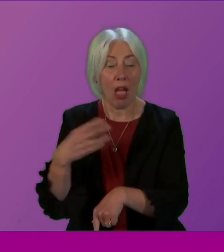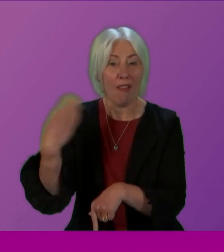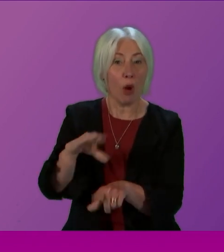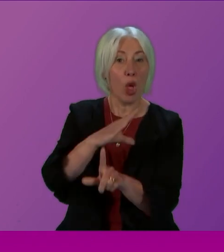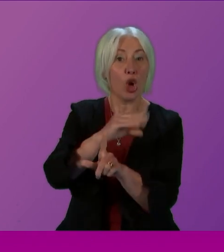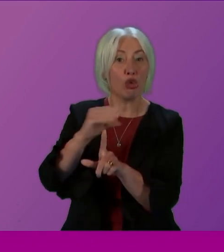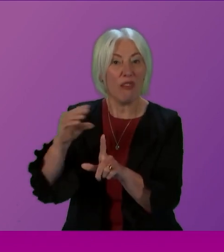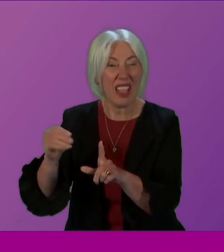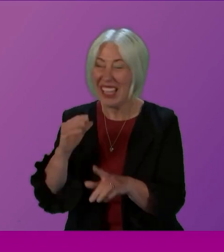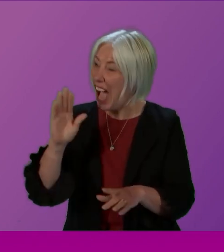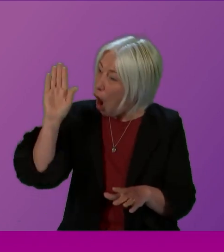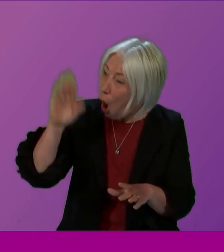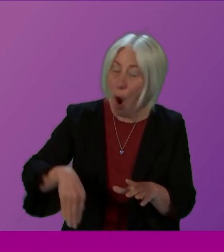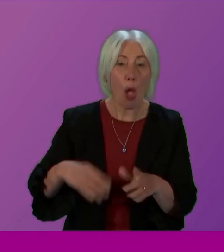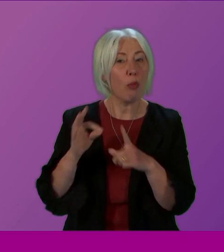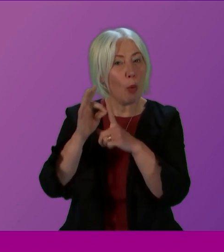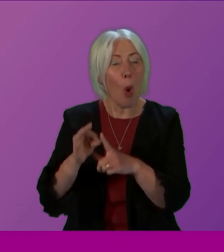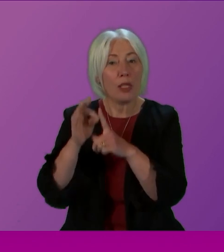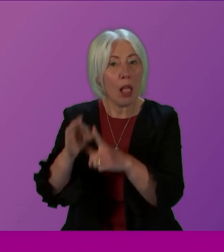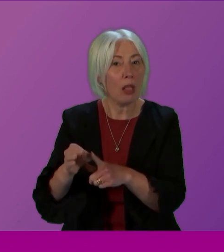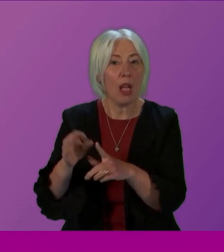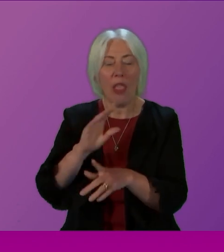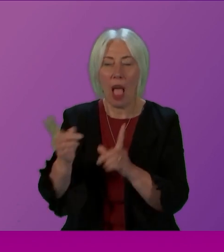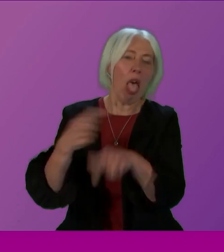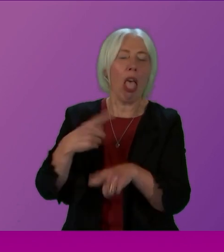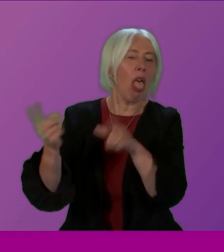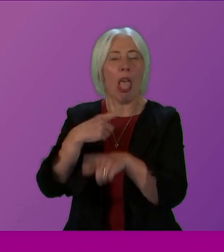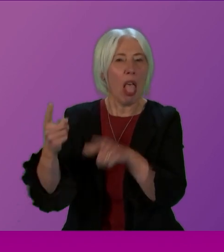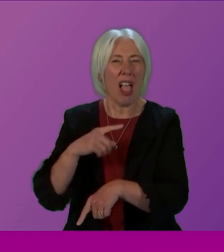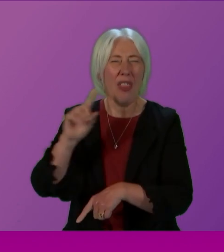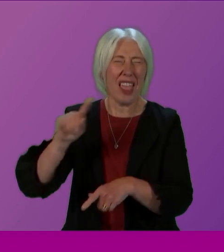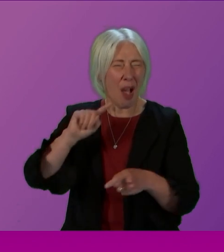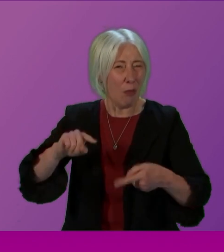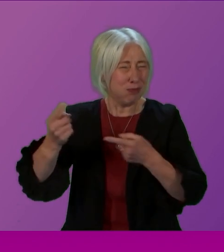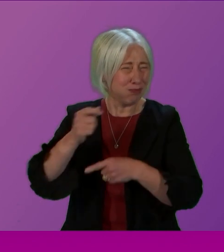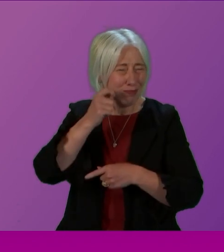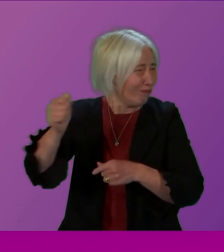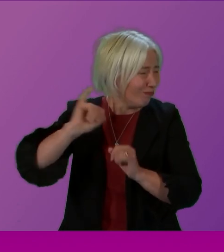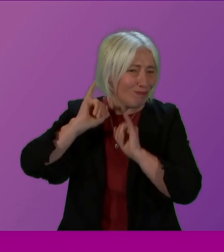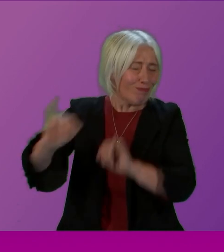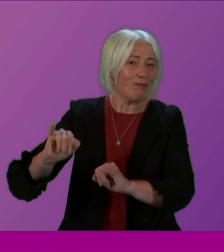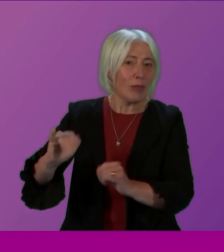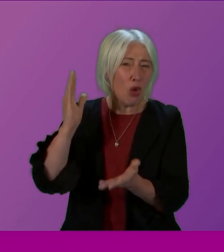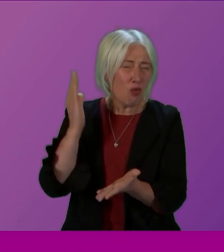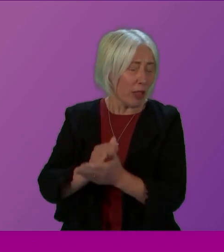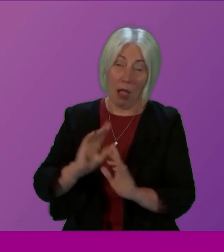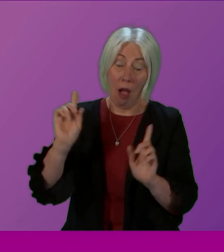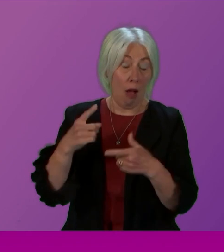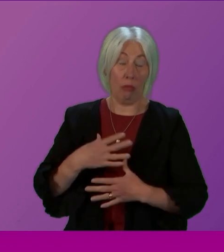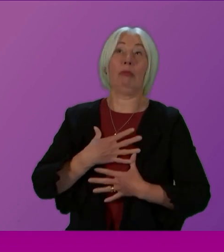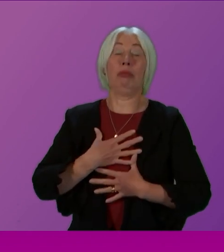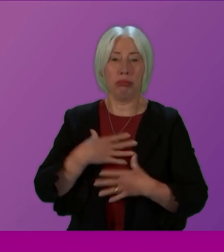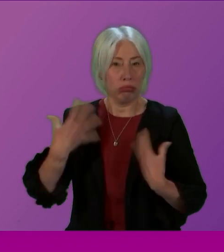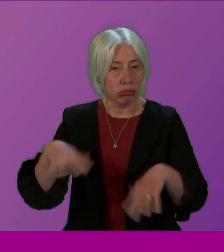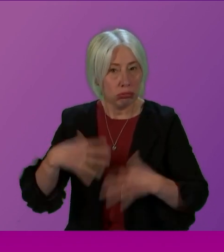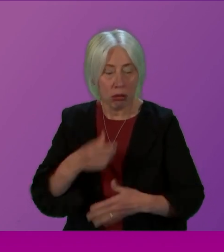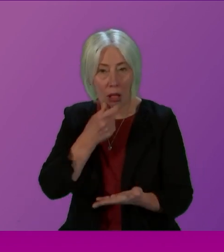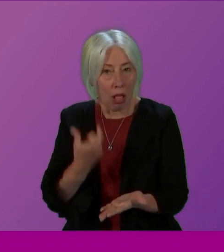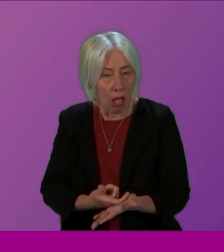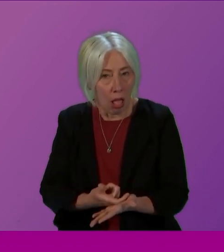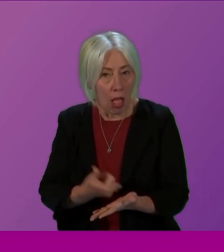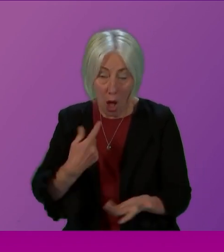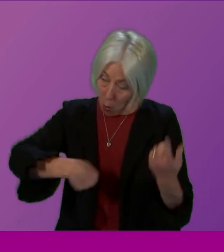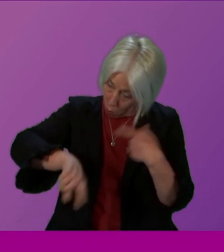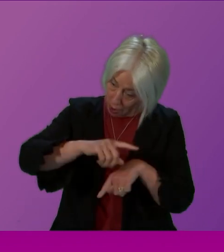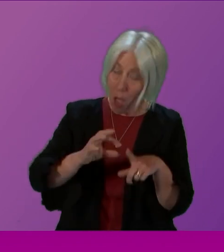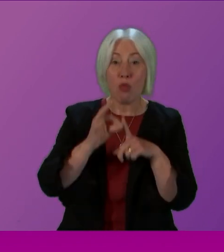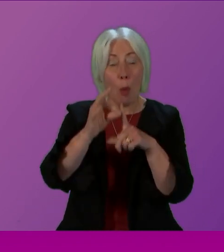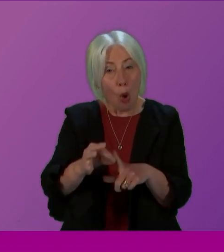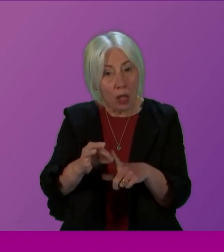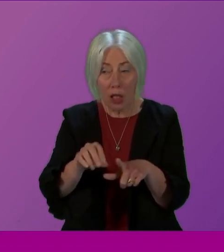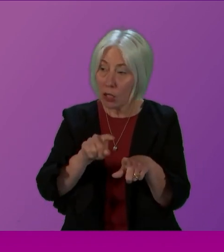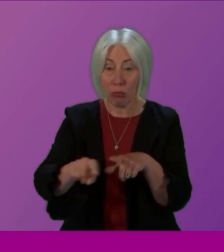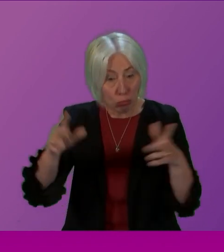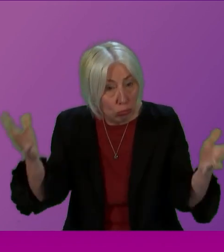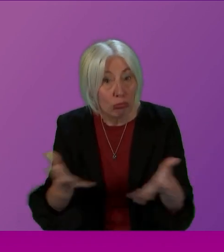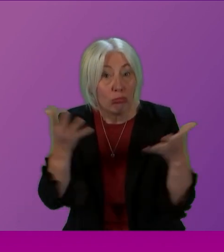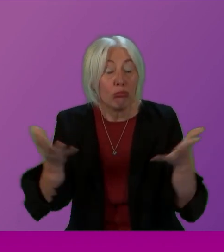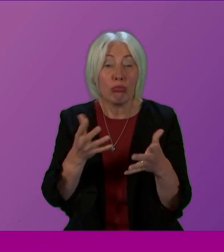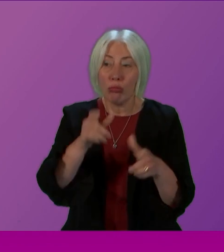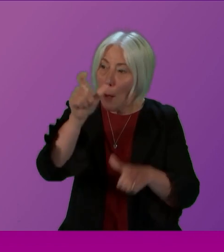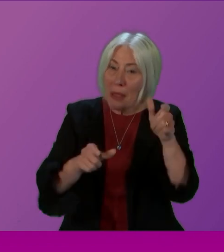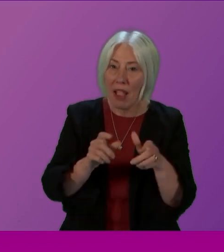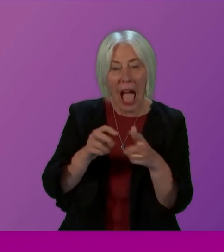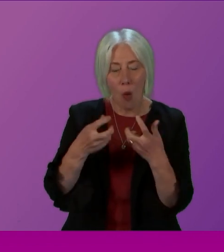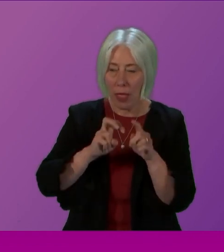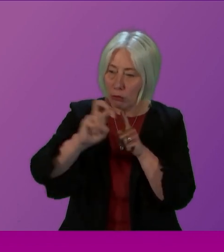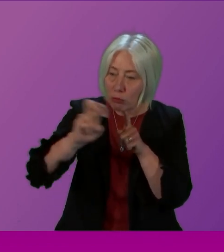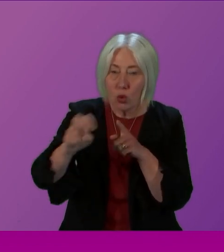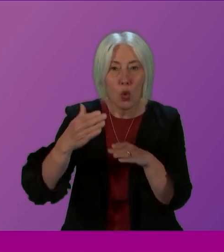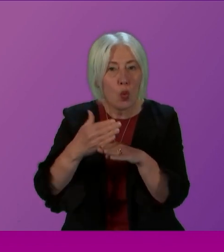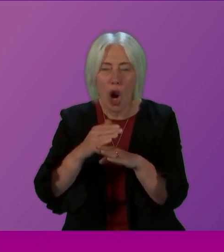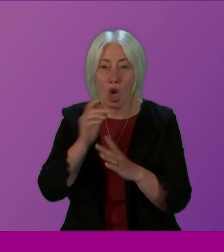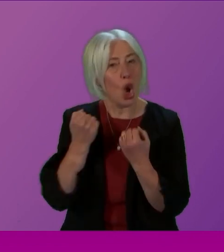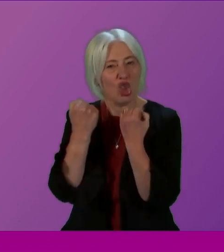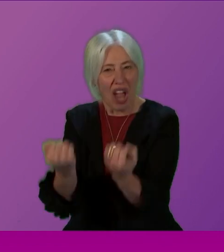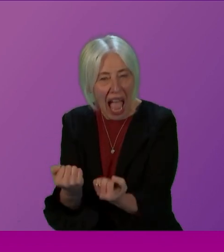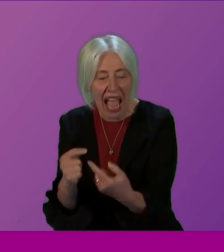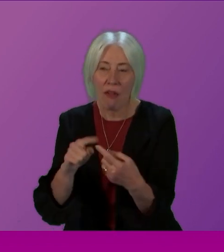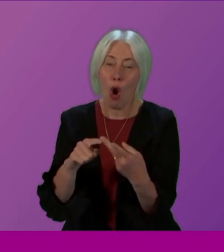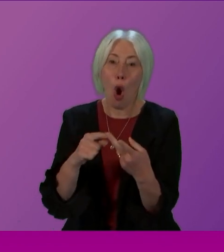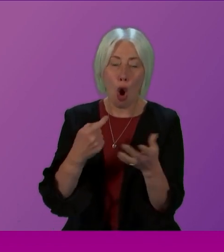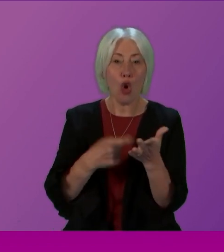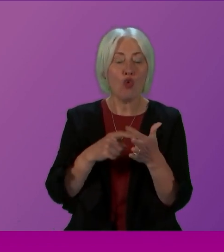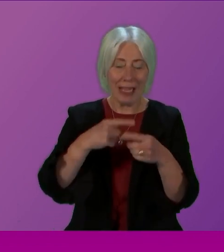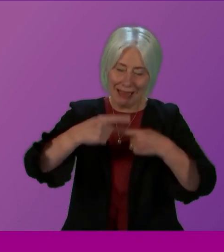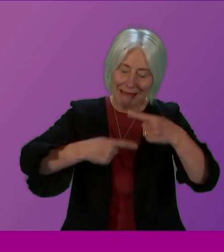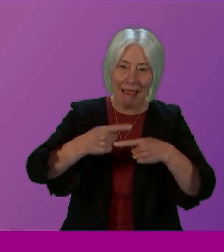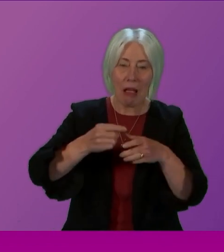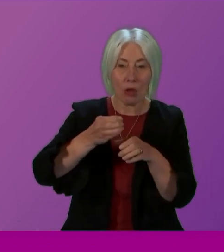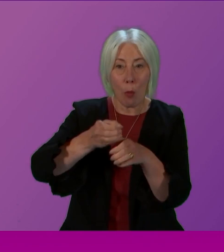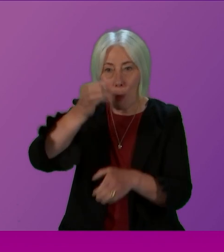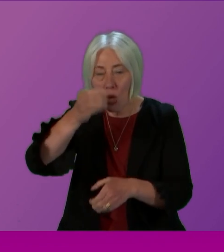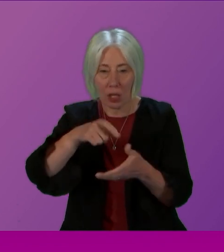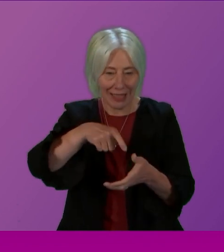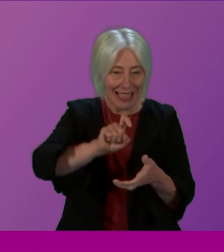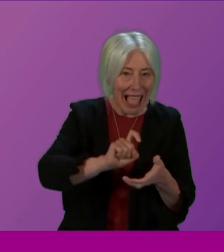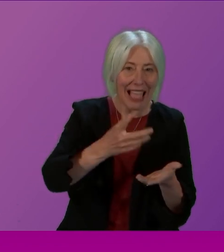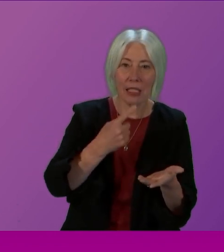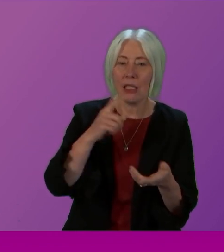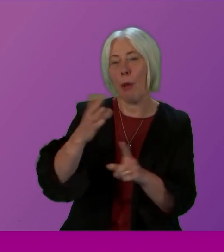Let us hear the First Minister.